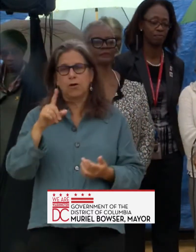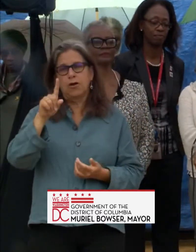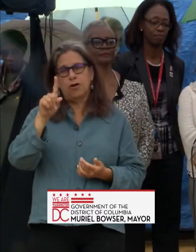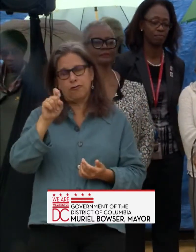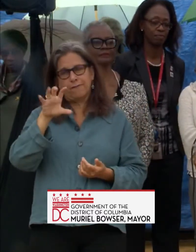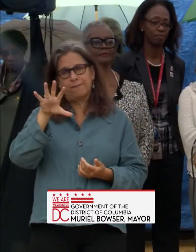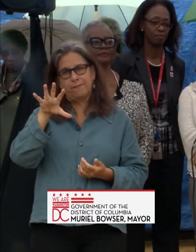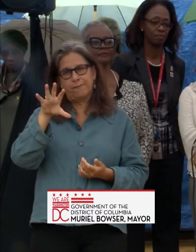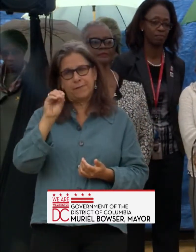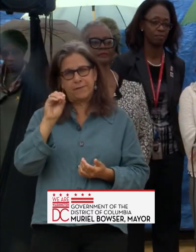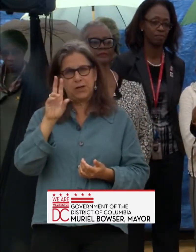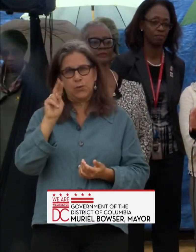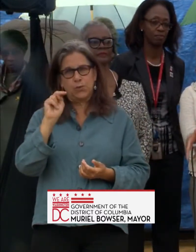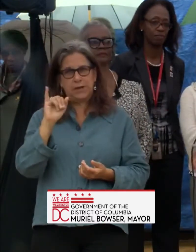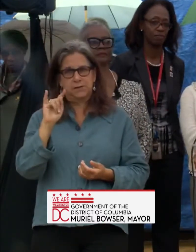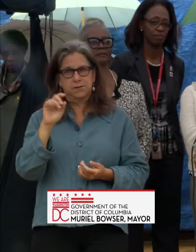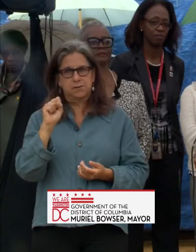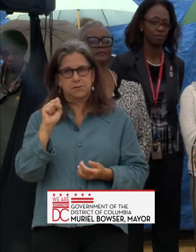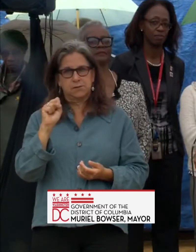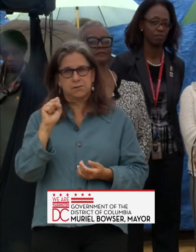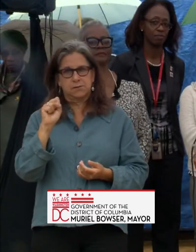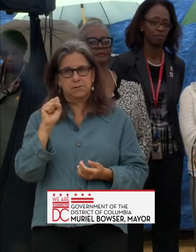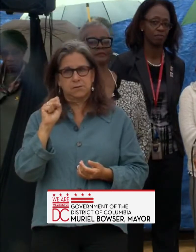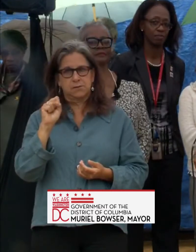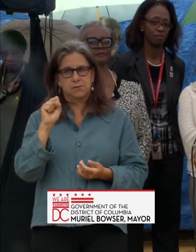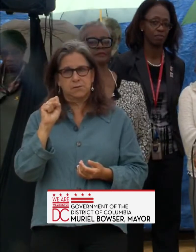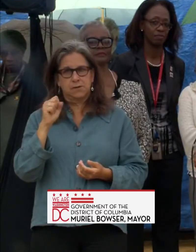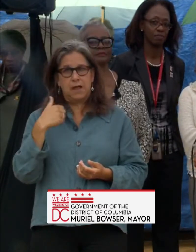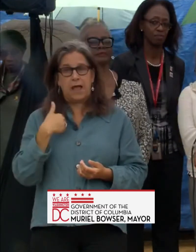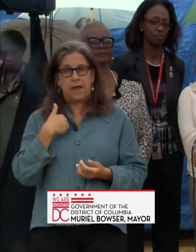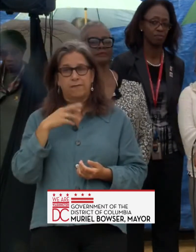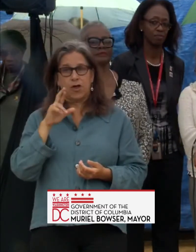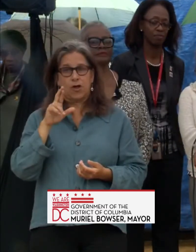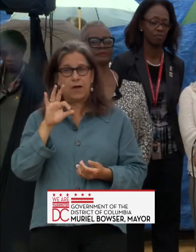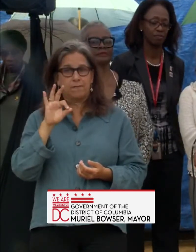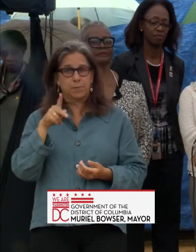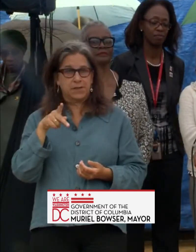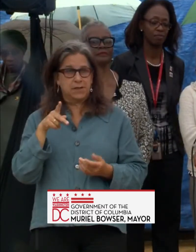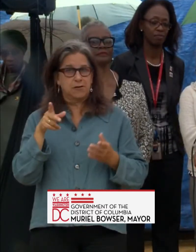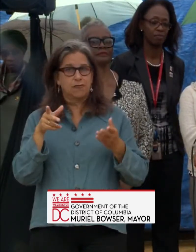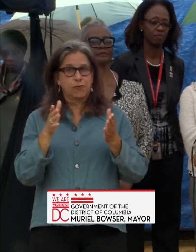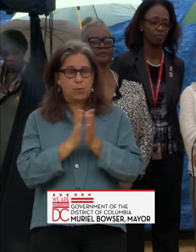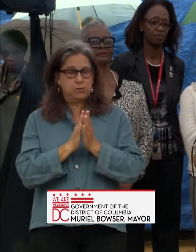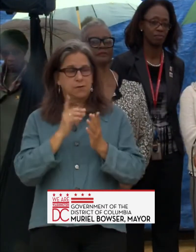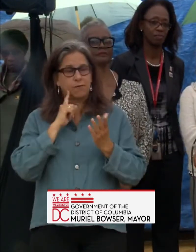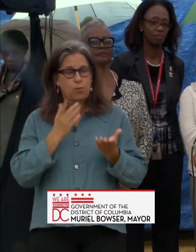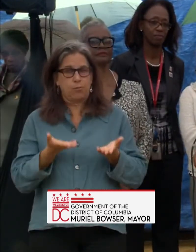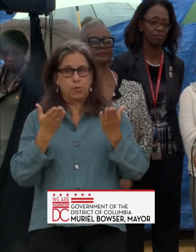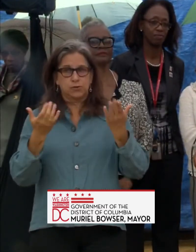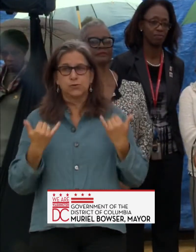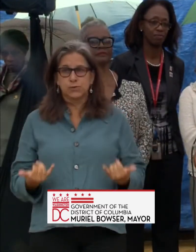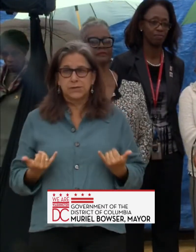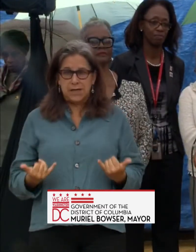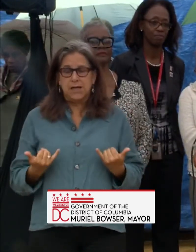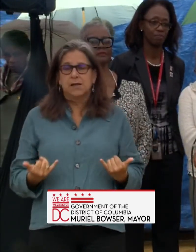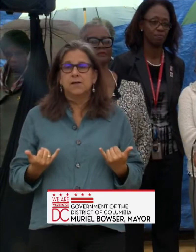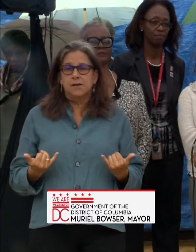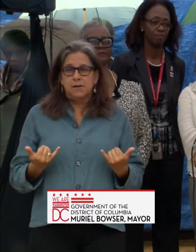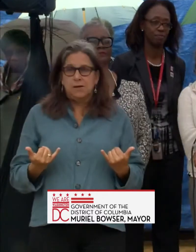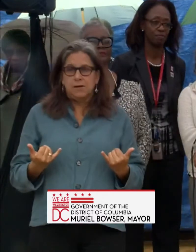WE HAVE AN RFP, REQUEST FOR PROPOSALS OUT ON THE STREET. AND WE WANT TO MAKE SURE THAT HOUSING PROVIDERS, SMALL